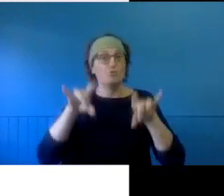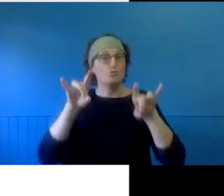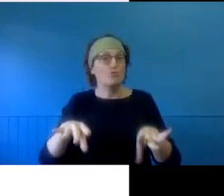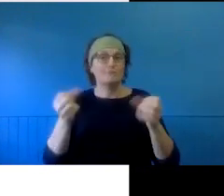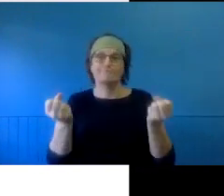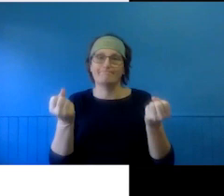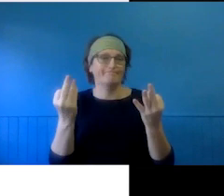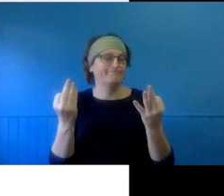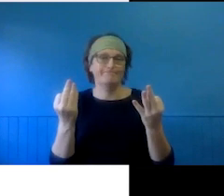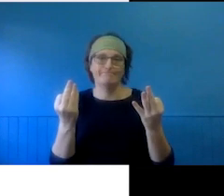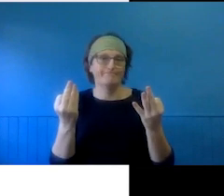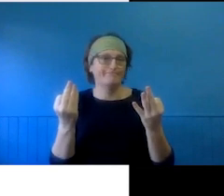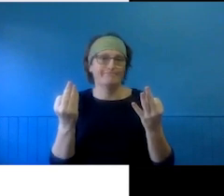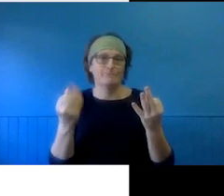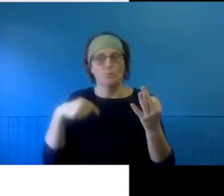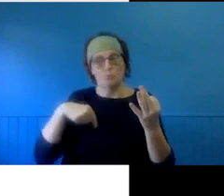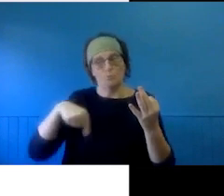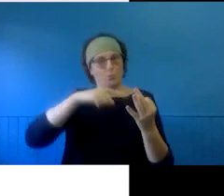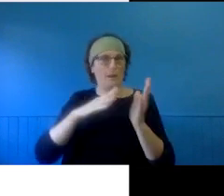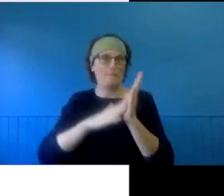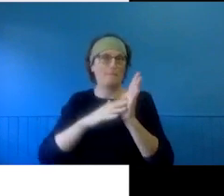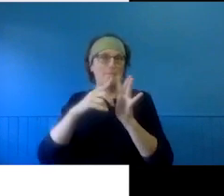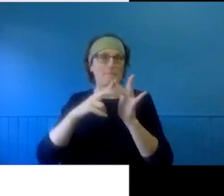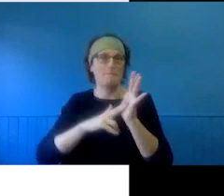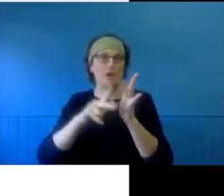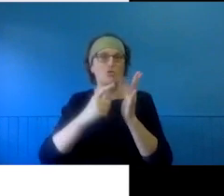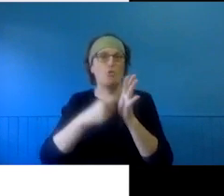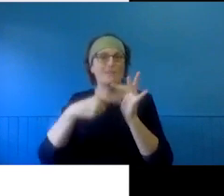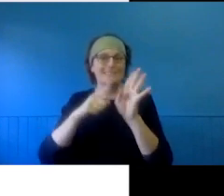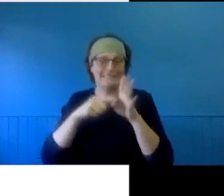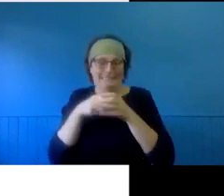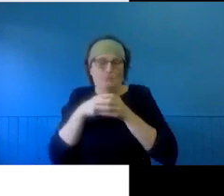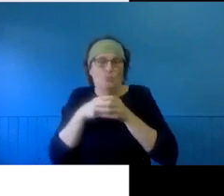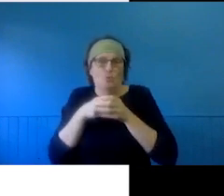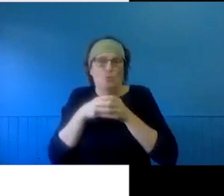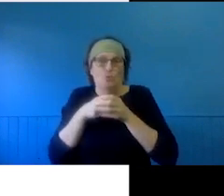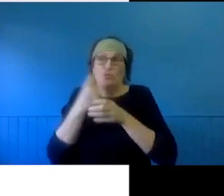Australia are a minority and the road through legislation has been